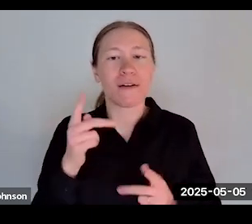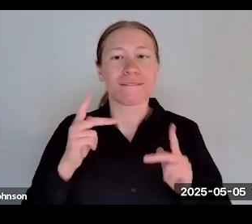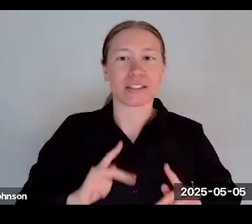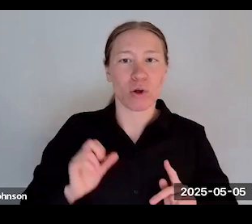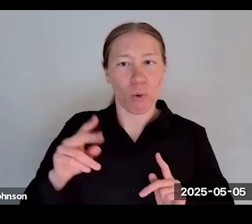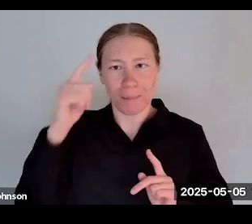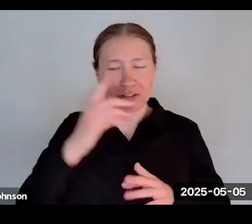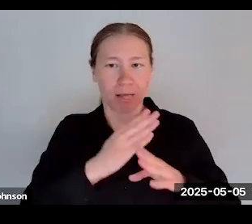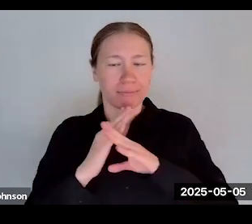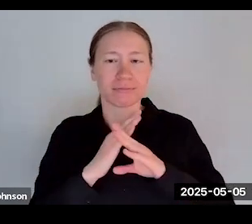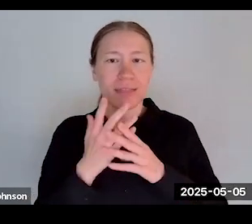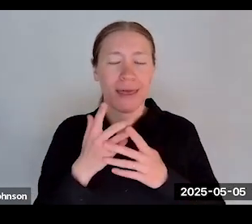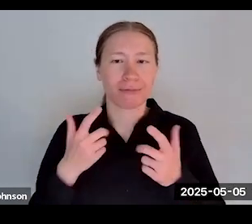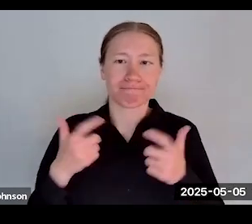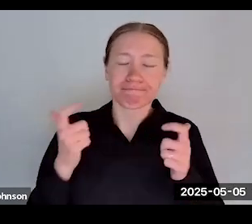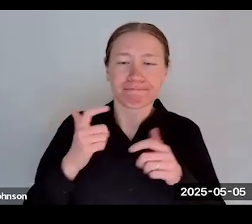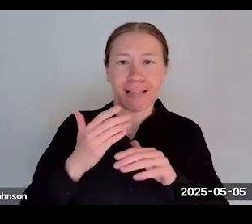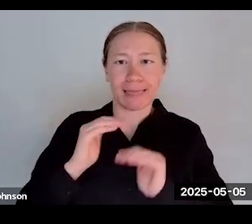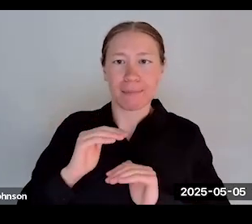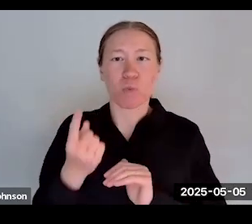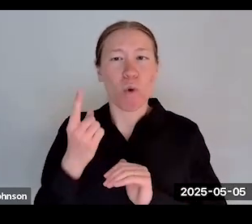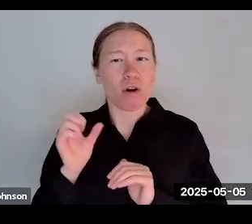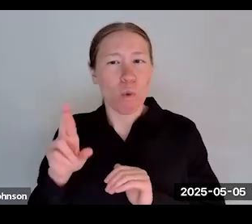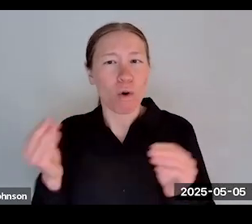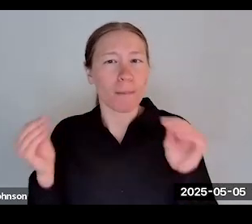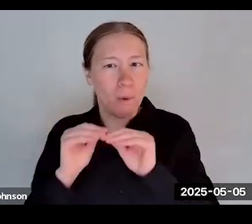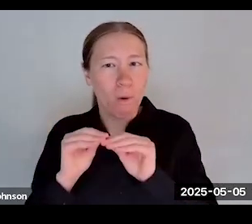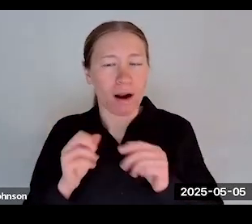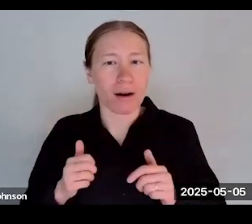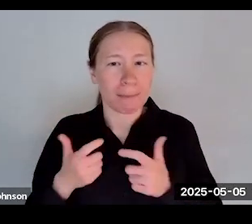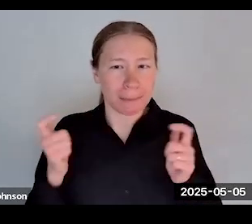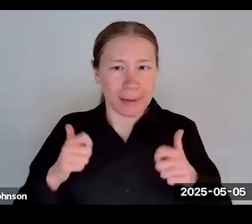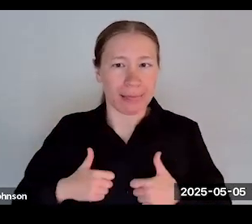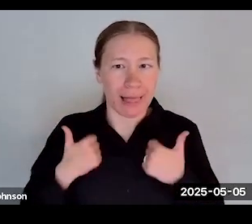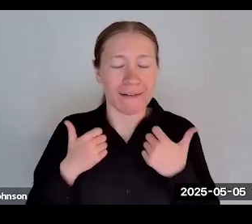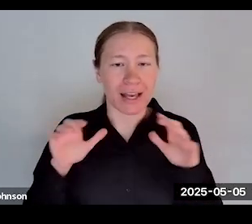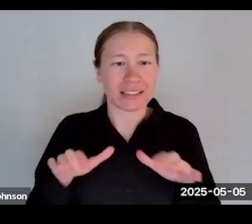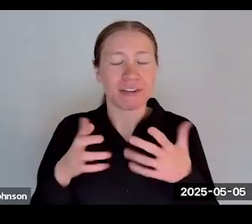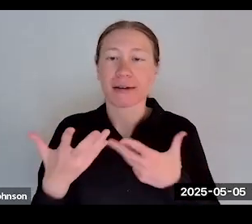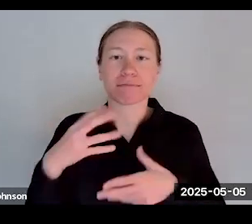that substantially limits one or more major life activity. These activities include things like bending,